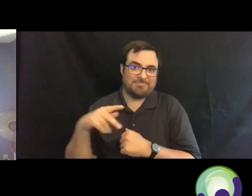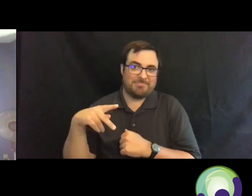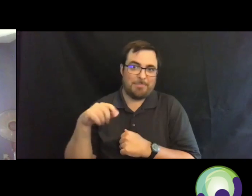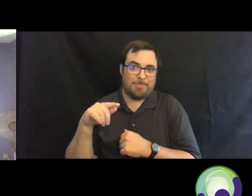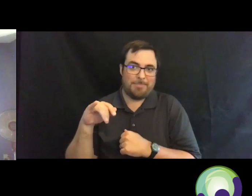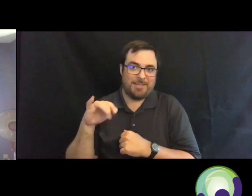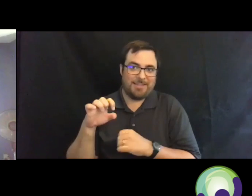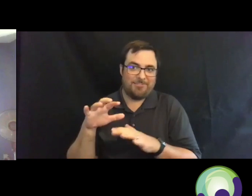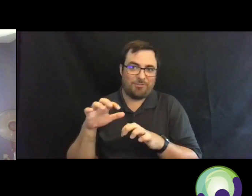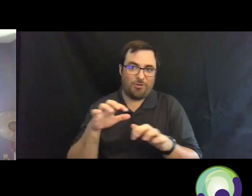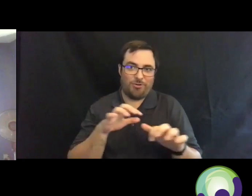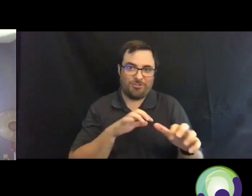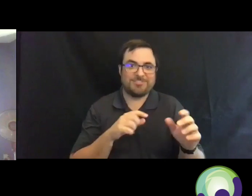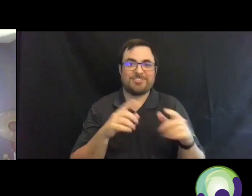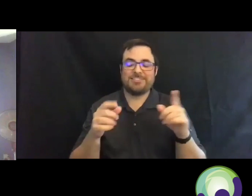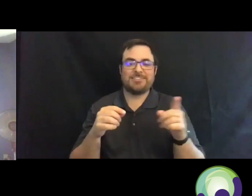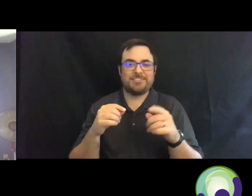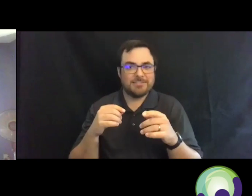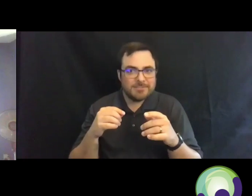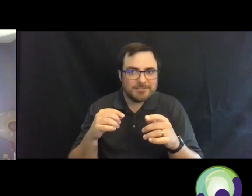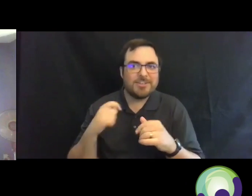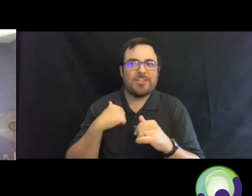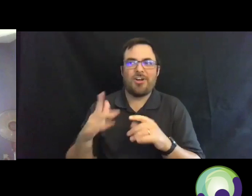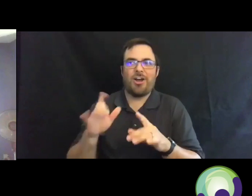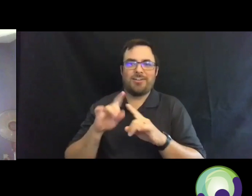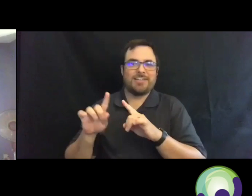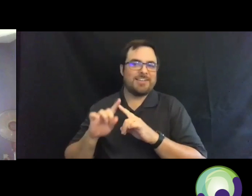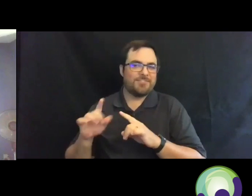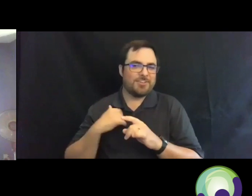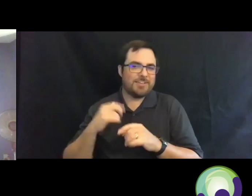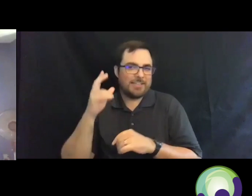and there are different hearing philosophies I could say.